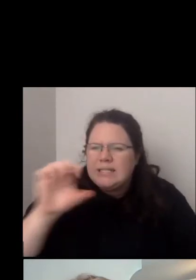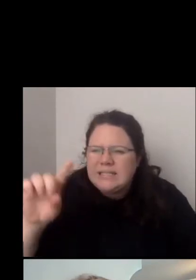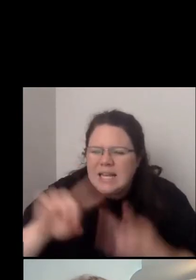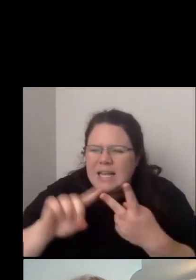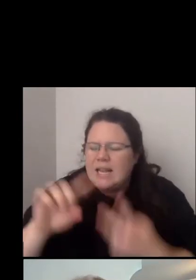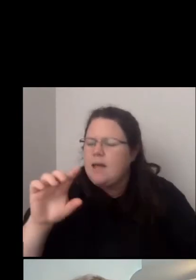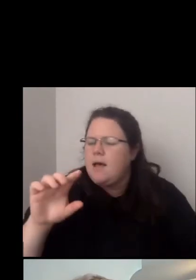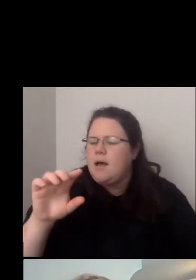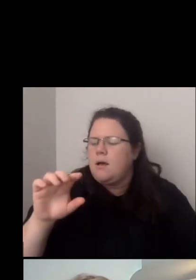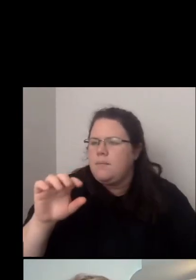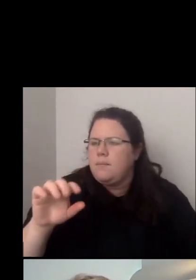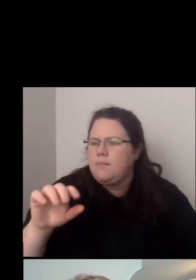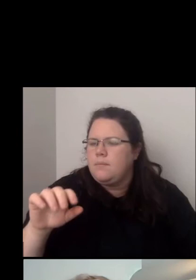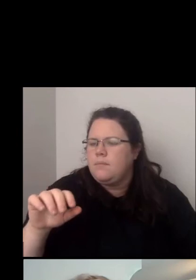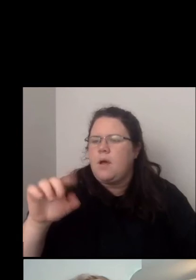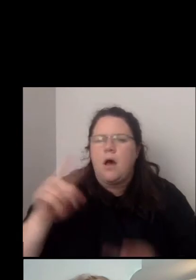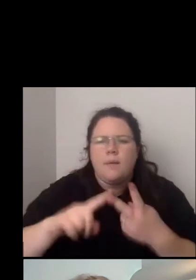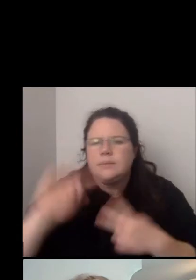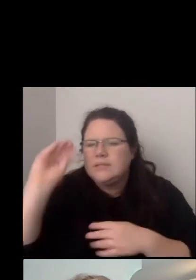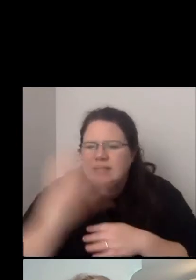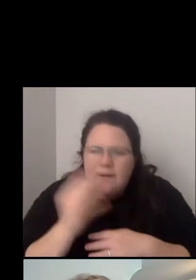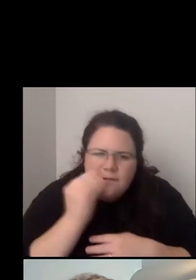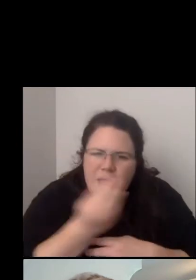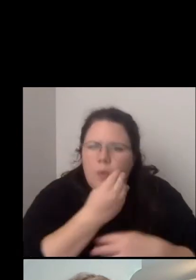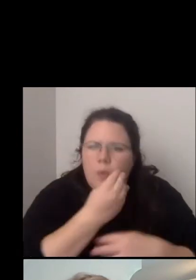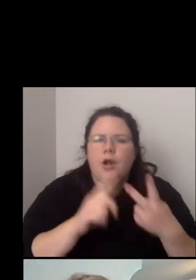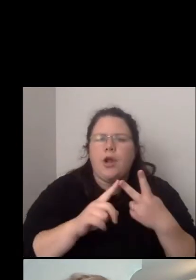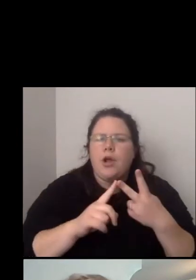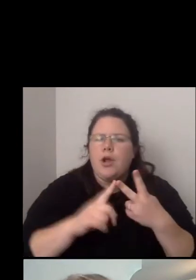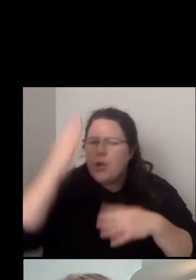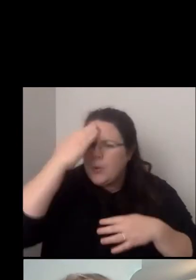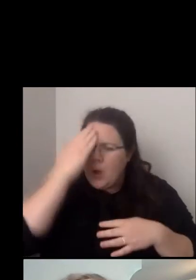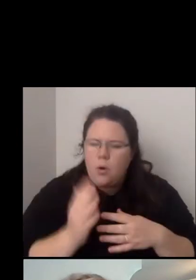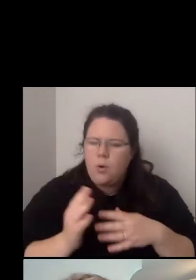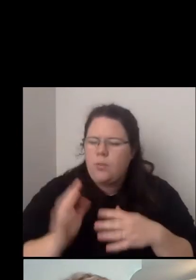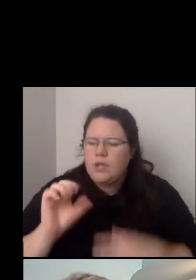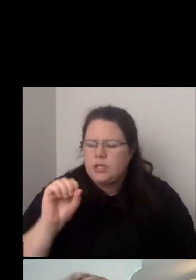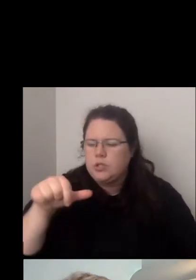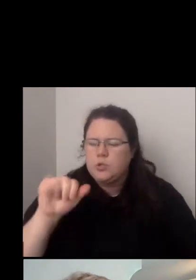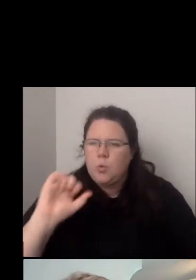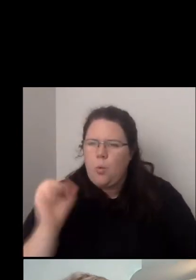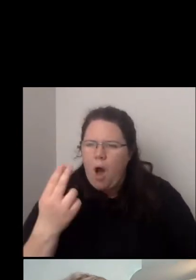A subspecies of squash, and marsh elder.